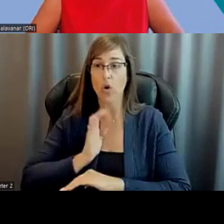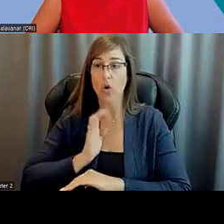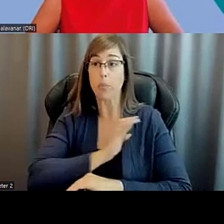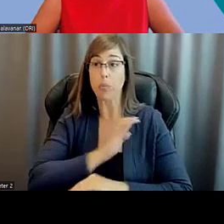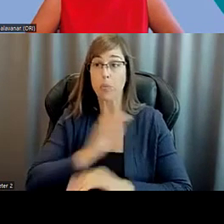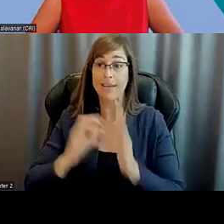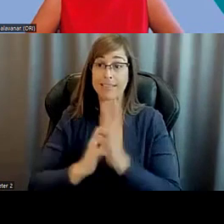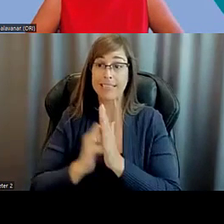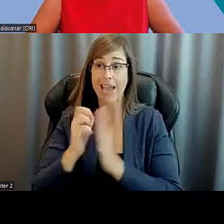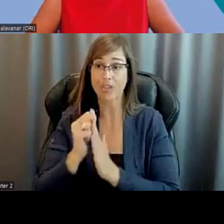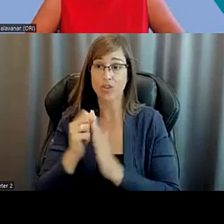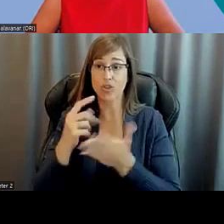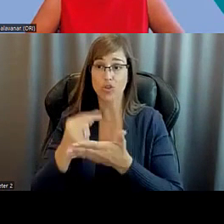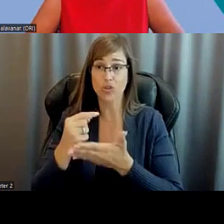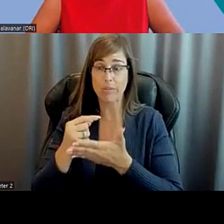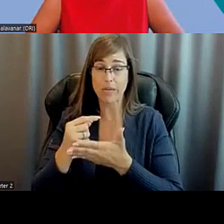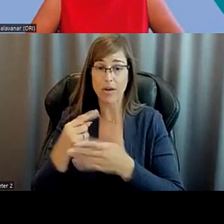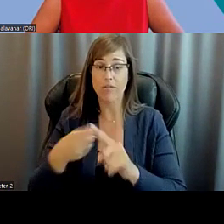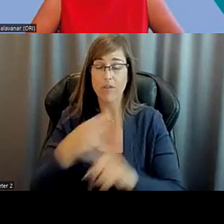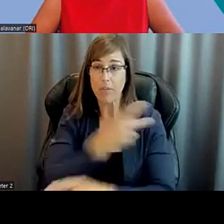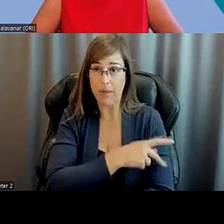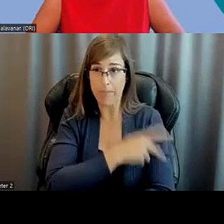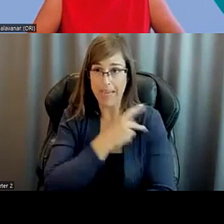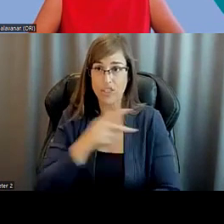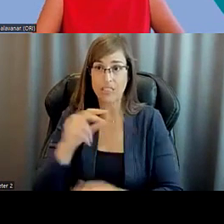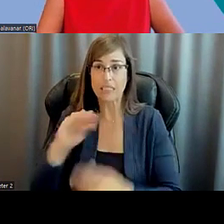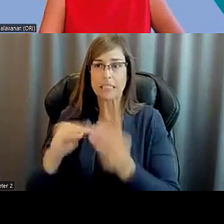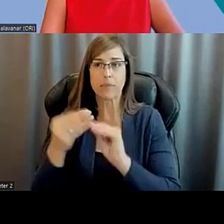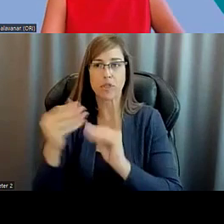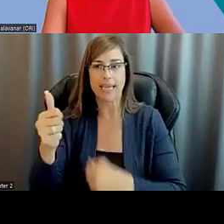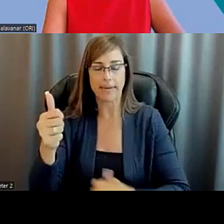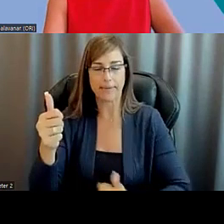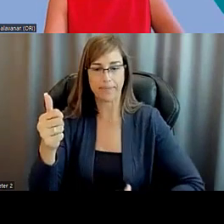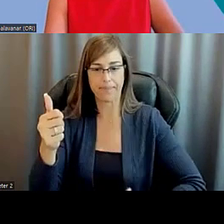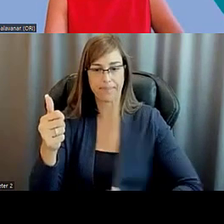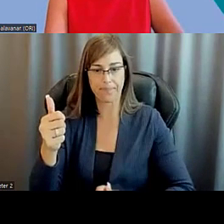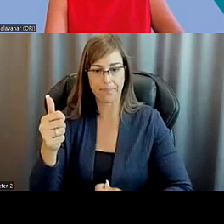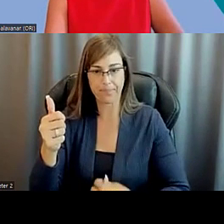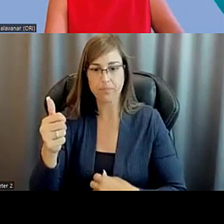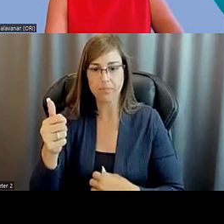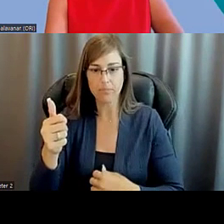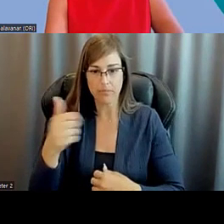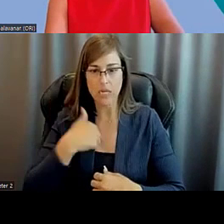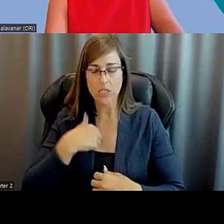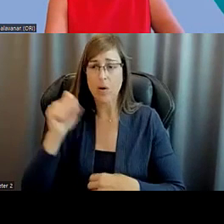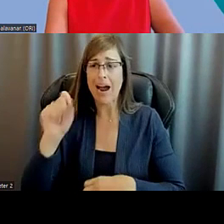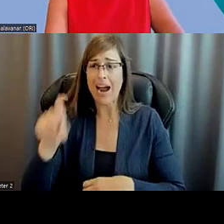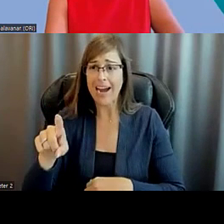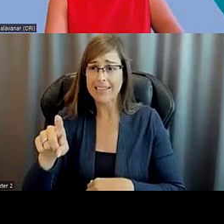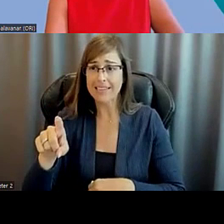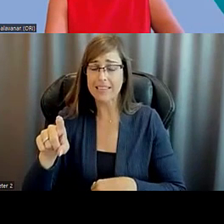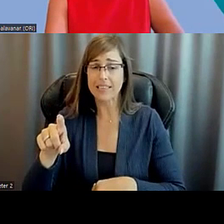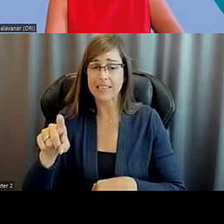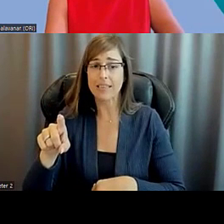of a patient called Patient 10, so I am .. . I ask you to focus on the dates